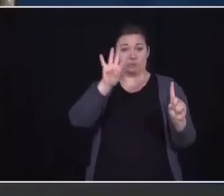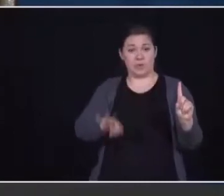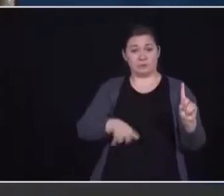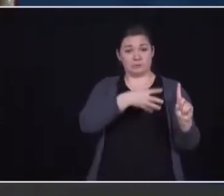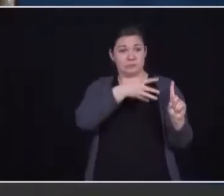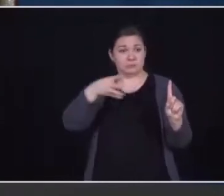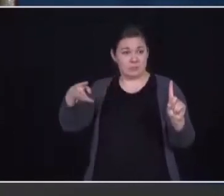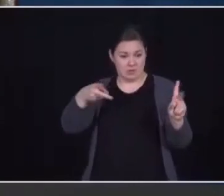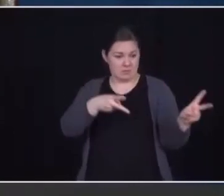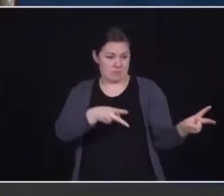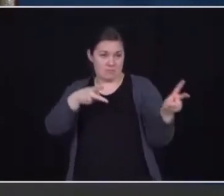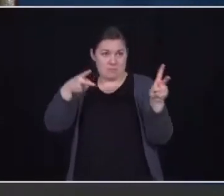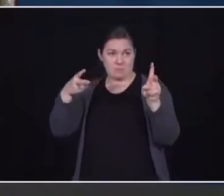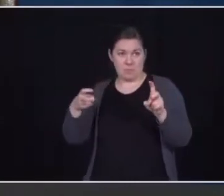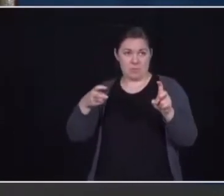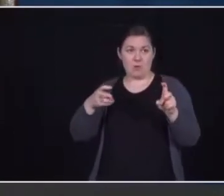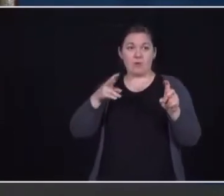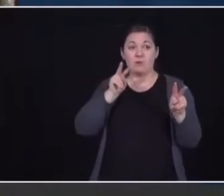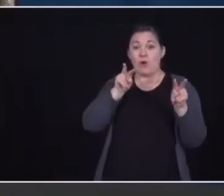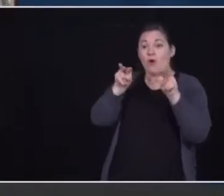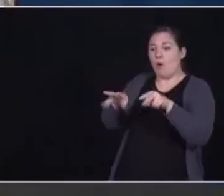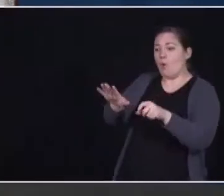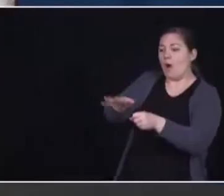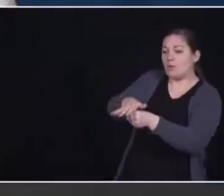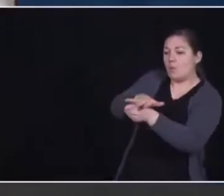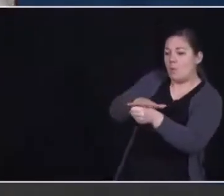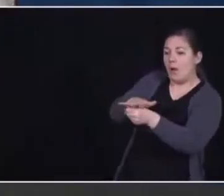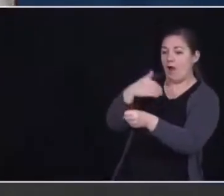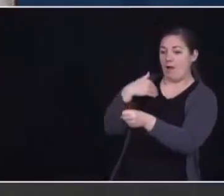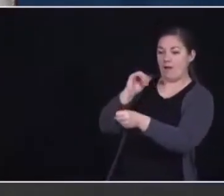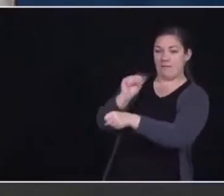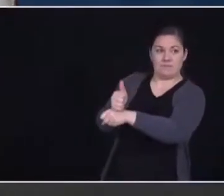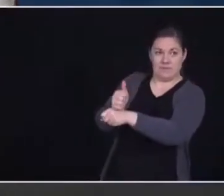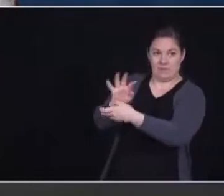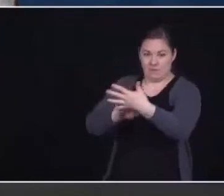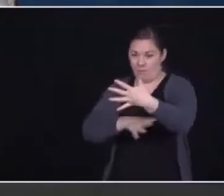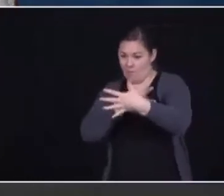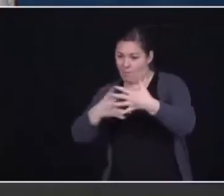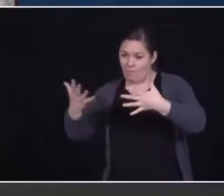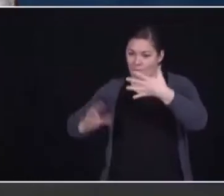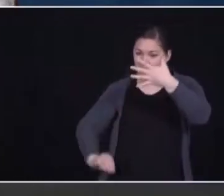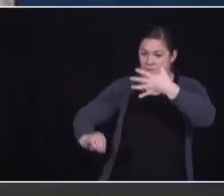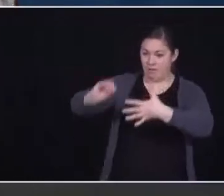Hospitals physicians, community health centers, paramedics, and so on. So they will within the framework set by the